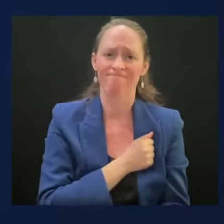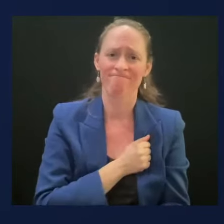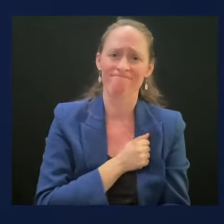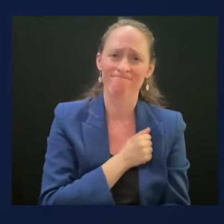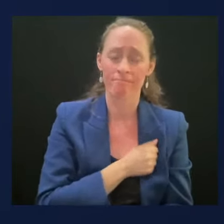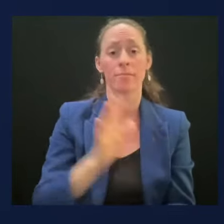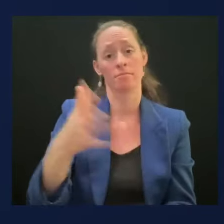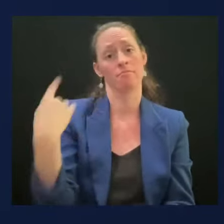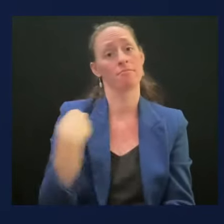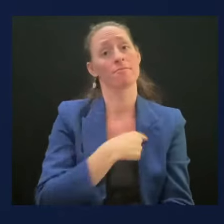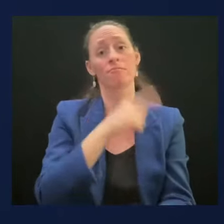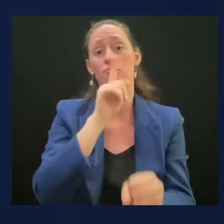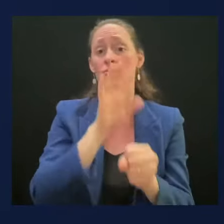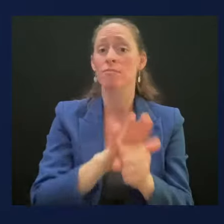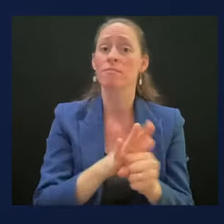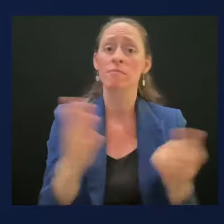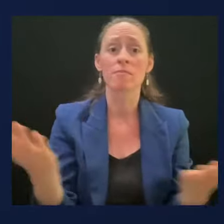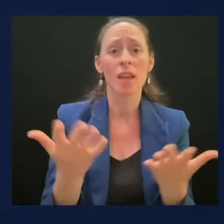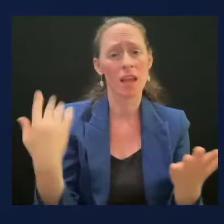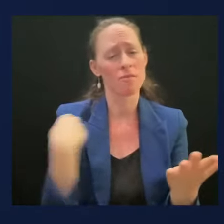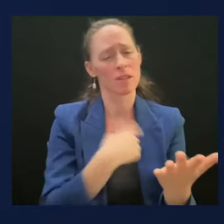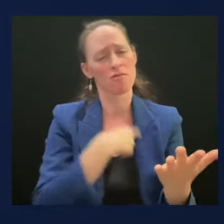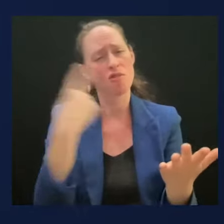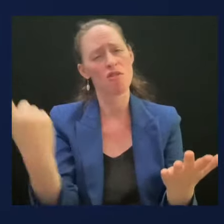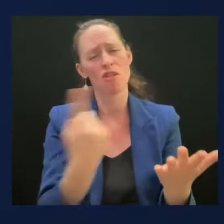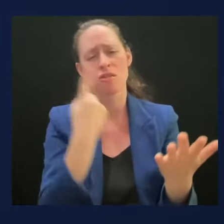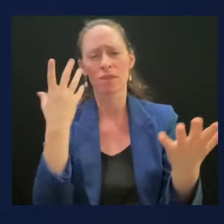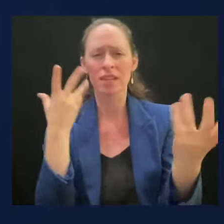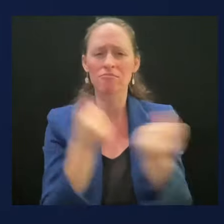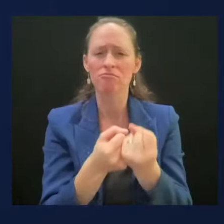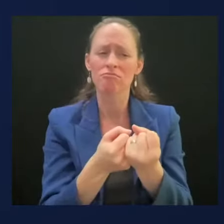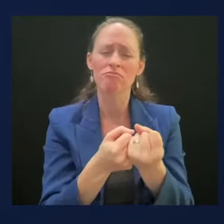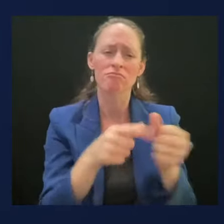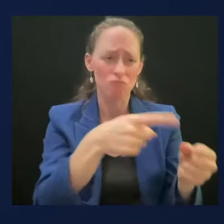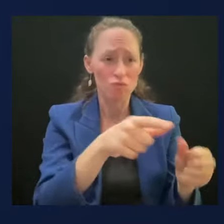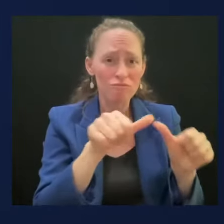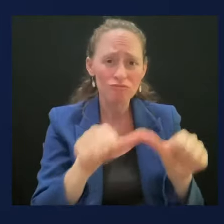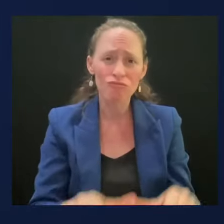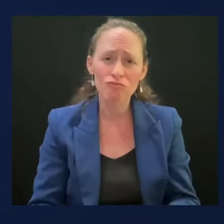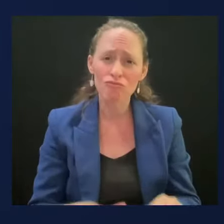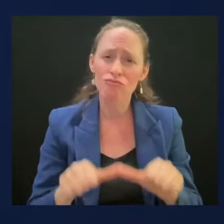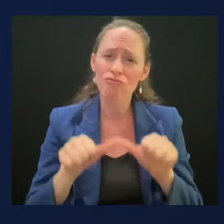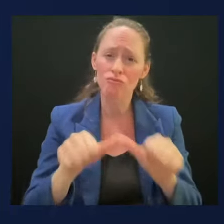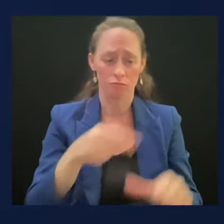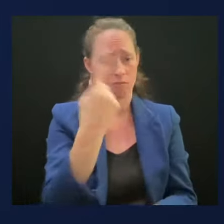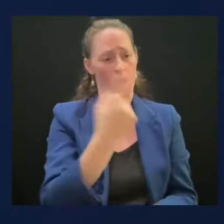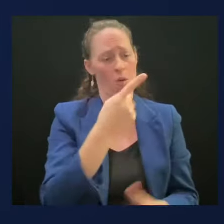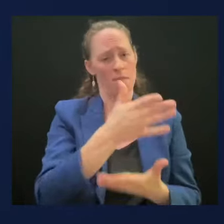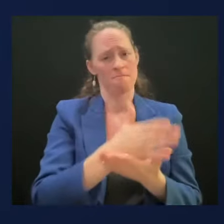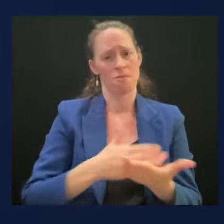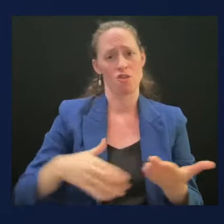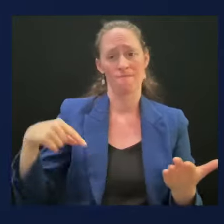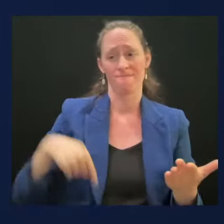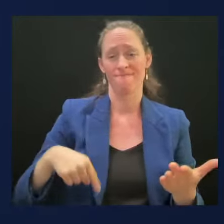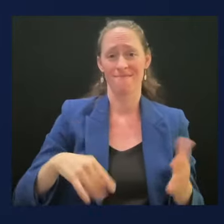You will always be a part of our military family. And we hold in our hearts all those who fell to defend